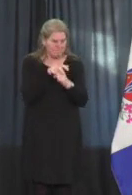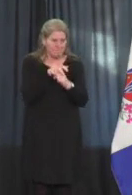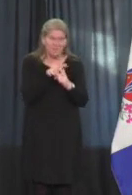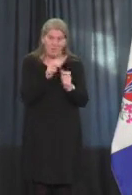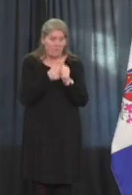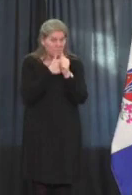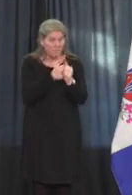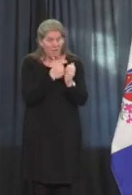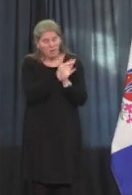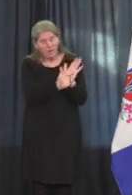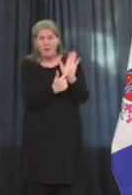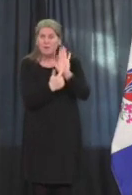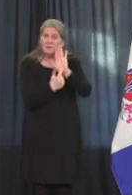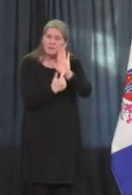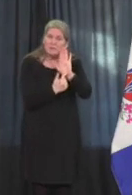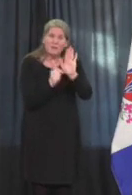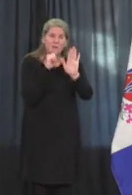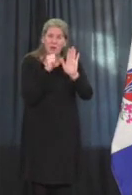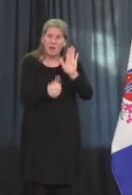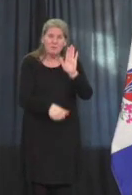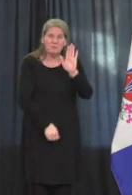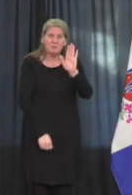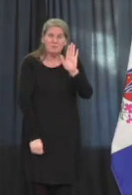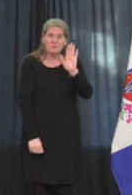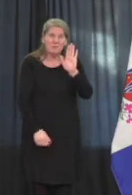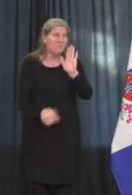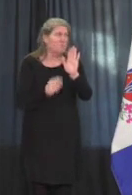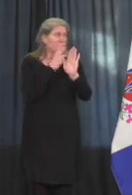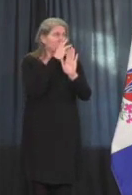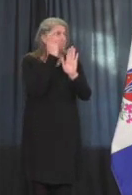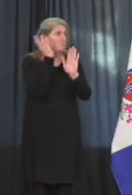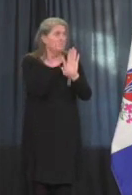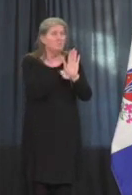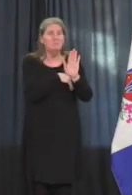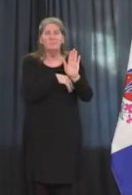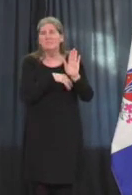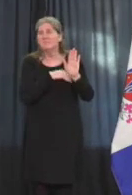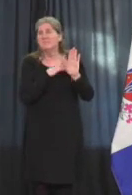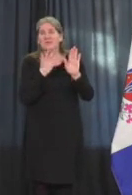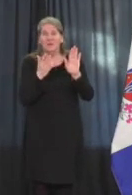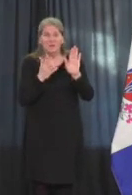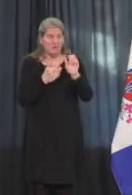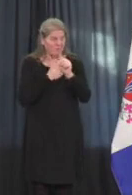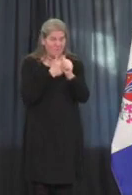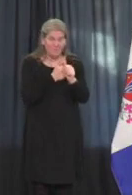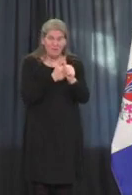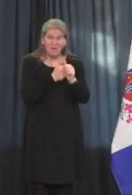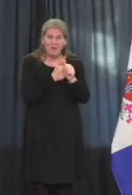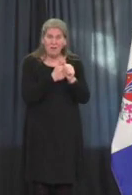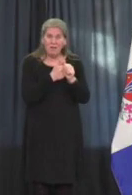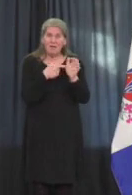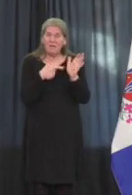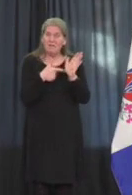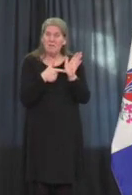OUT IF INDIVIDUALS ARE NOT ABIDING BY THOSE LAWS AND ARE NOT PRACTICING THE MEASURES THAT WILL KEEP US ALL SAFE.